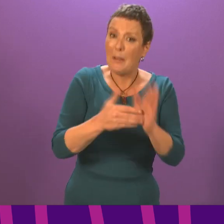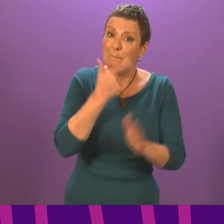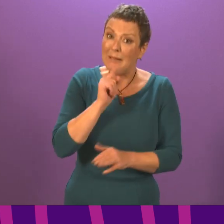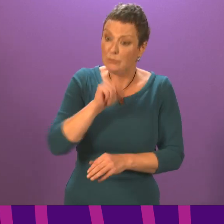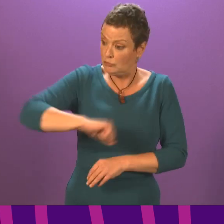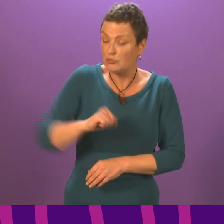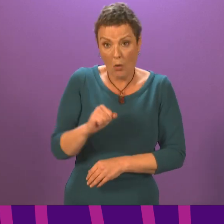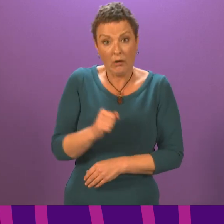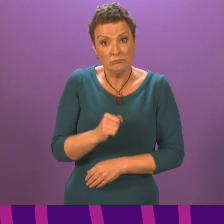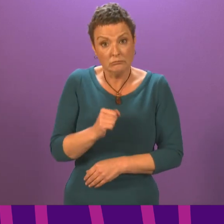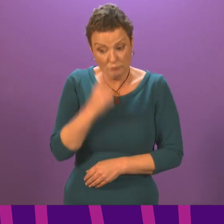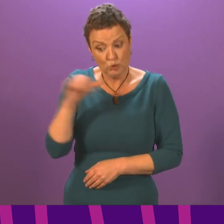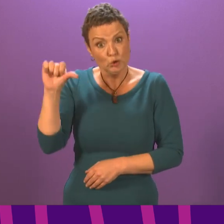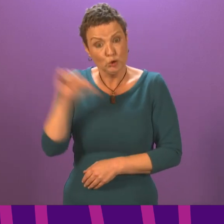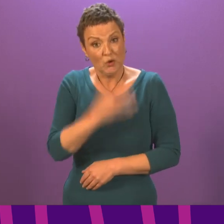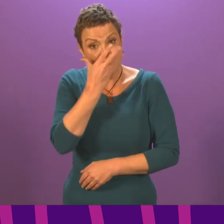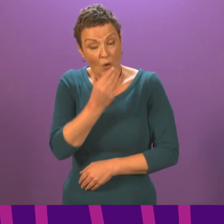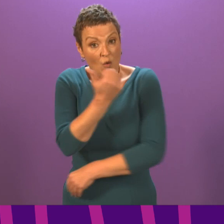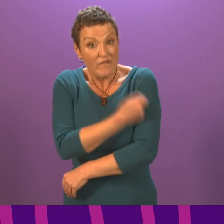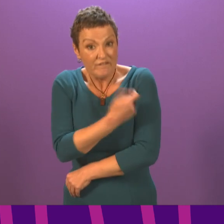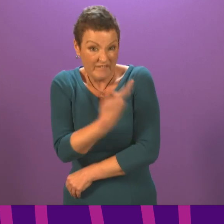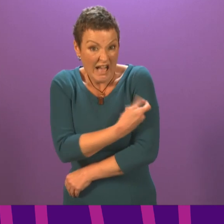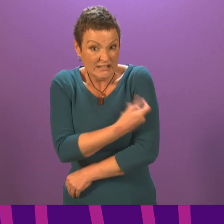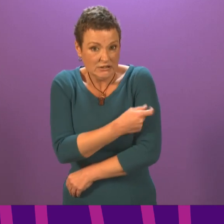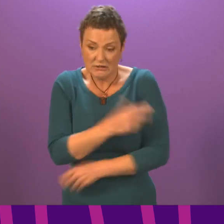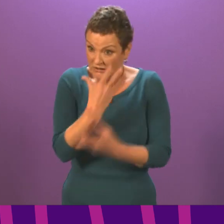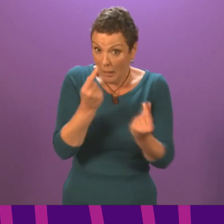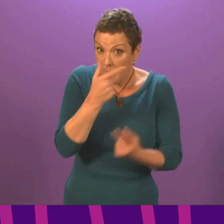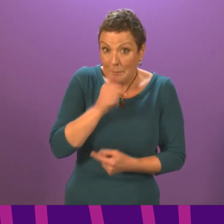as age or underlying health conditions. Many of them have been isolating from society for